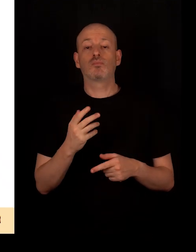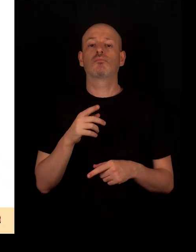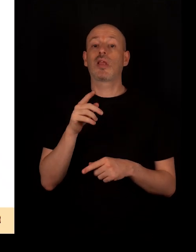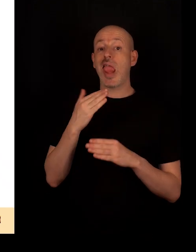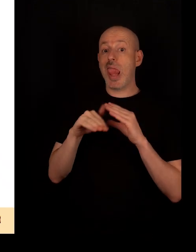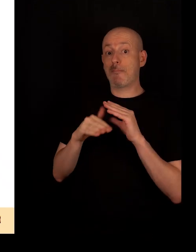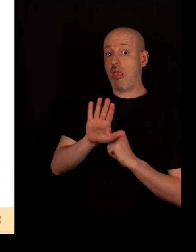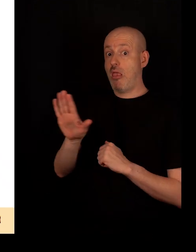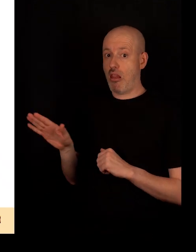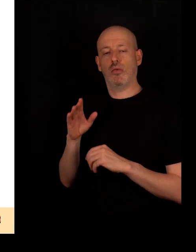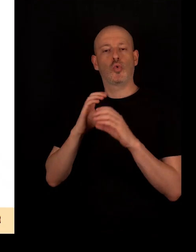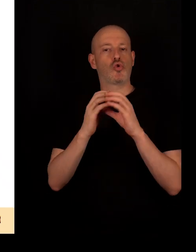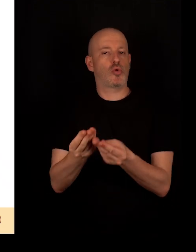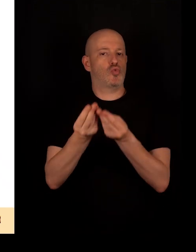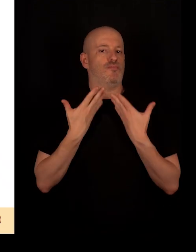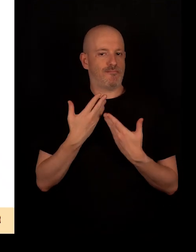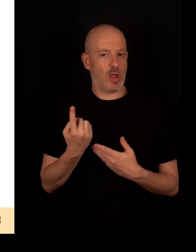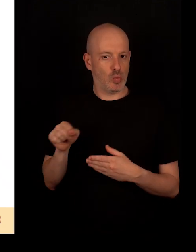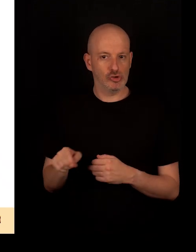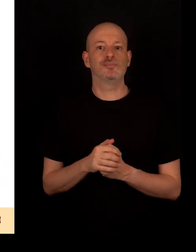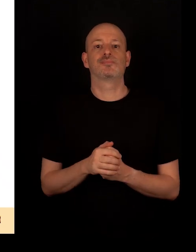Then their email needs to be communicated with us.